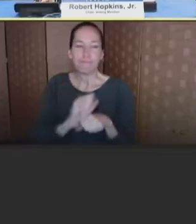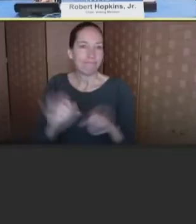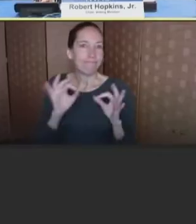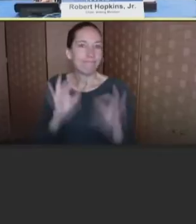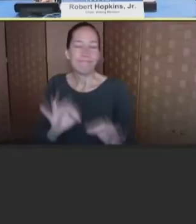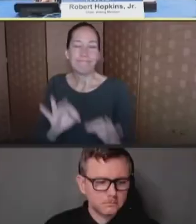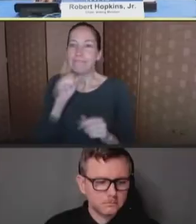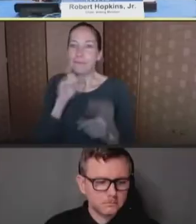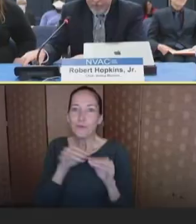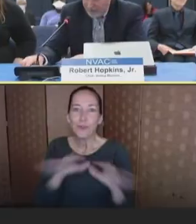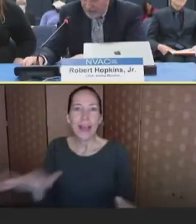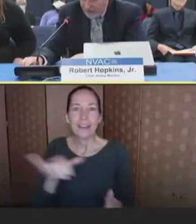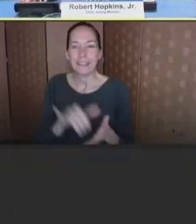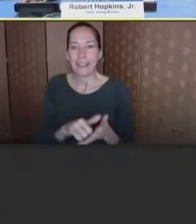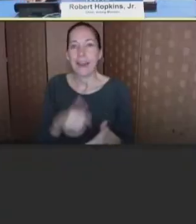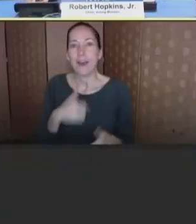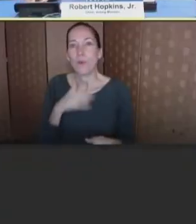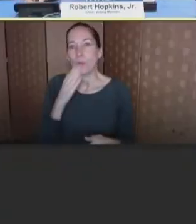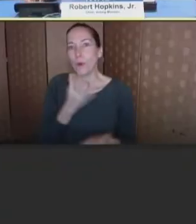John Dunn: Thank you very much, everyone.